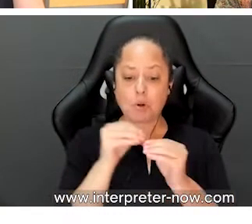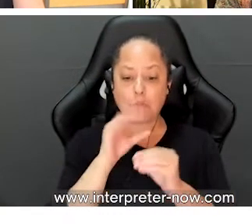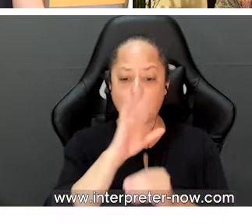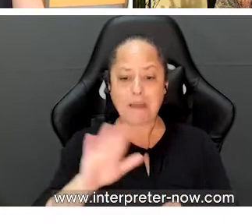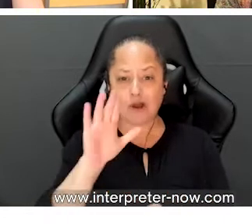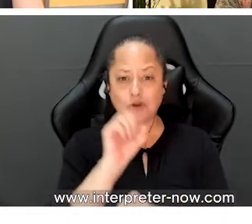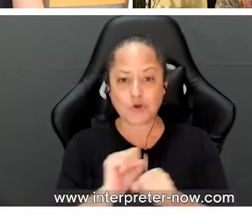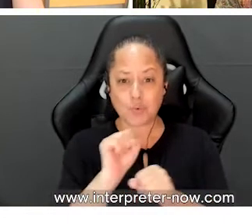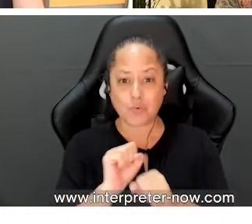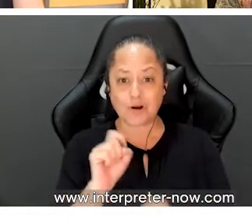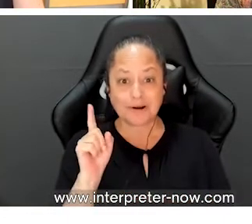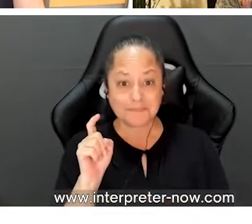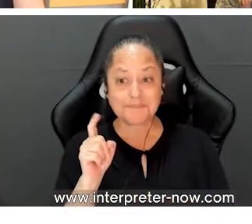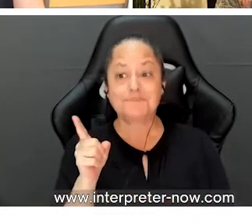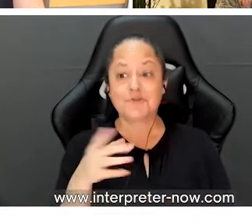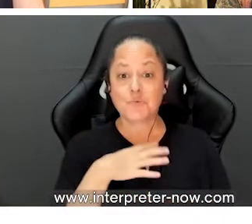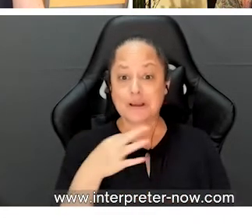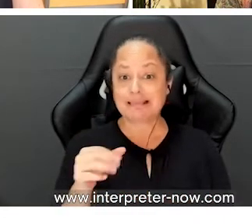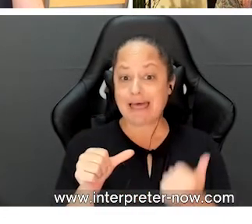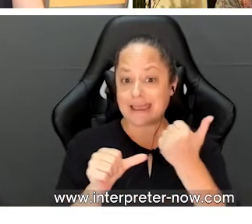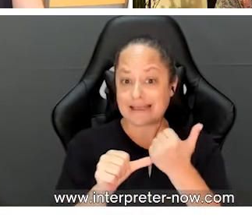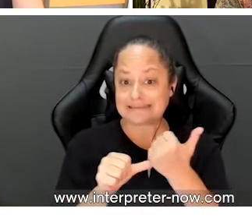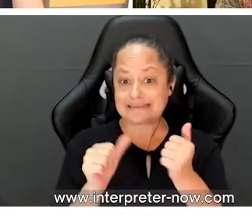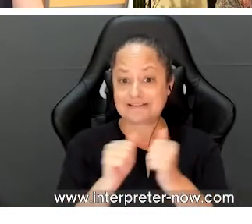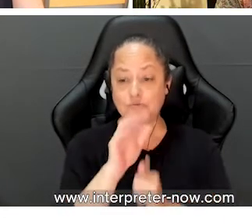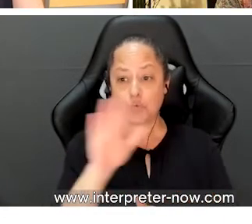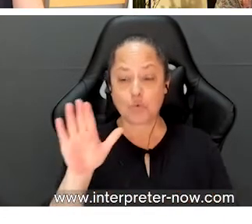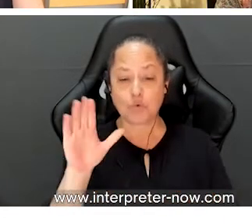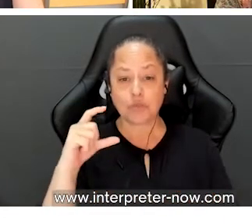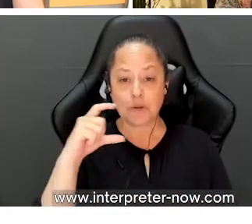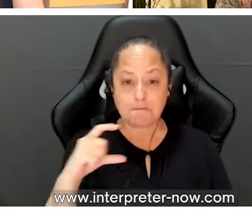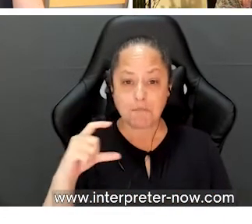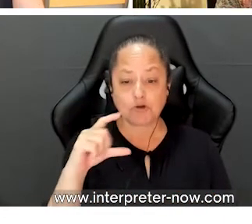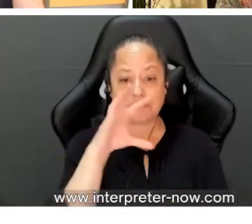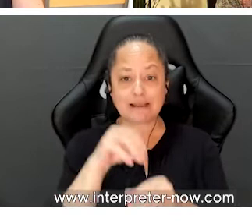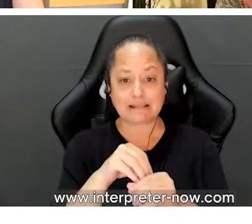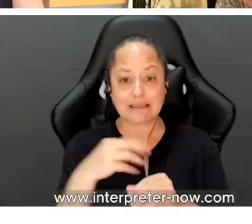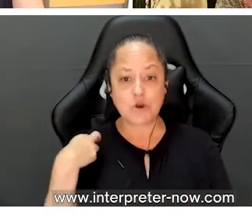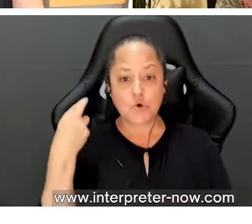Yes, if you would like assistance with your Muslim inclusion or religious diversity,